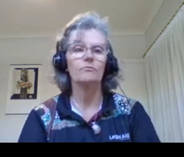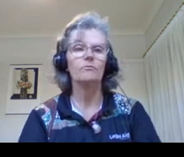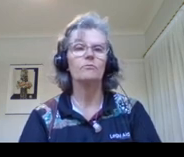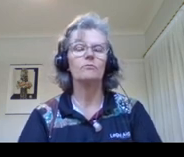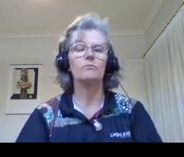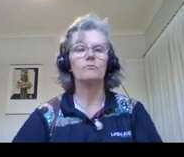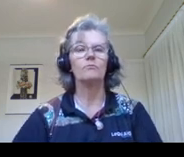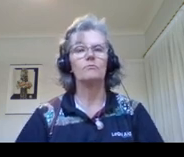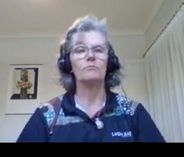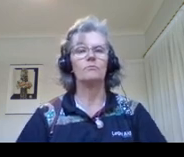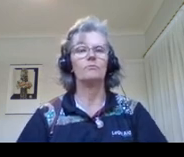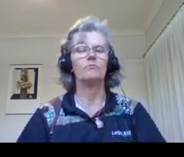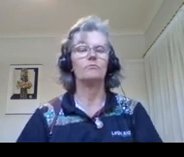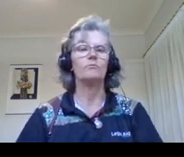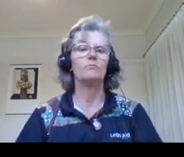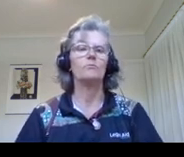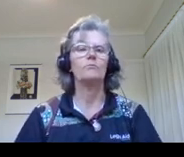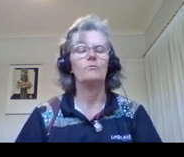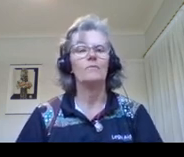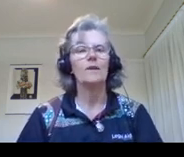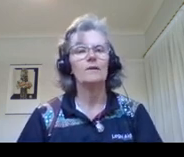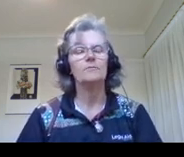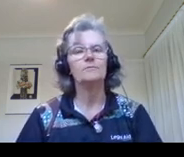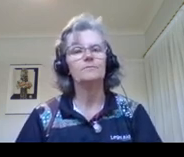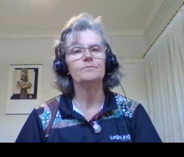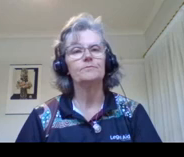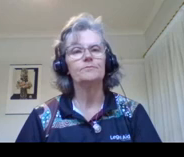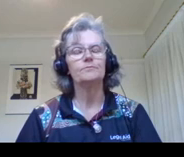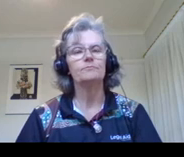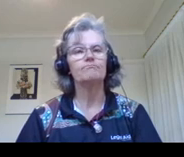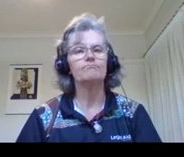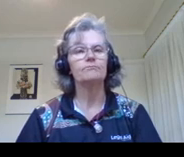without a trace so I think you know the key point is to be alert to the warning signs